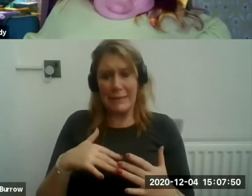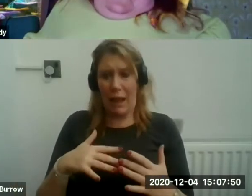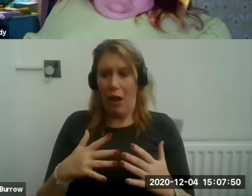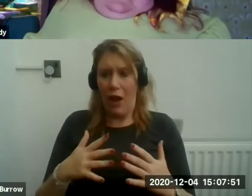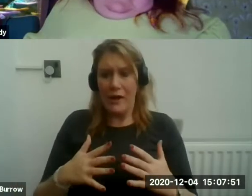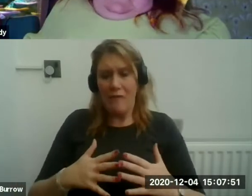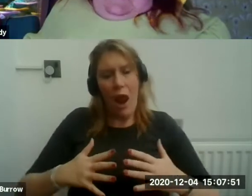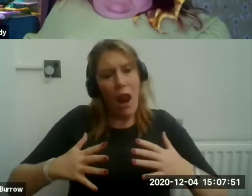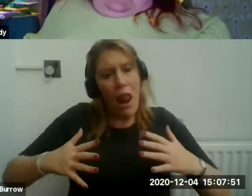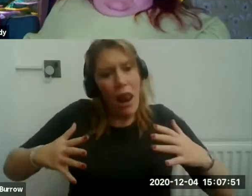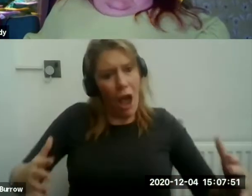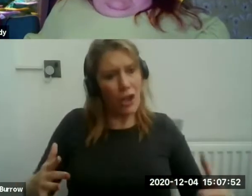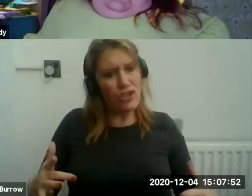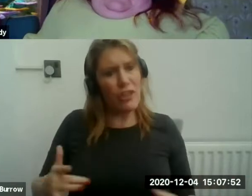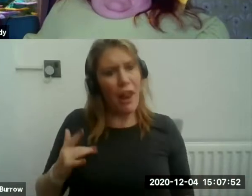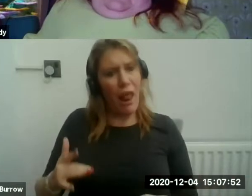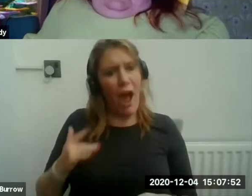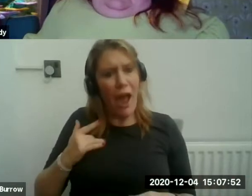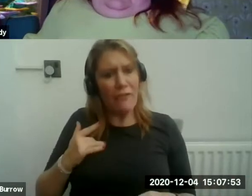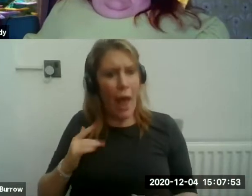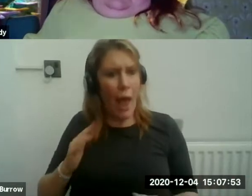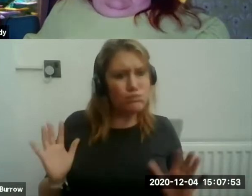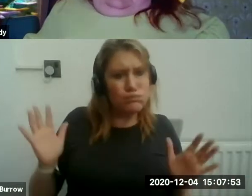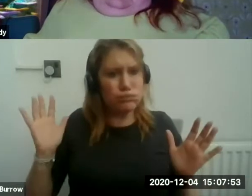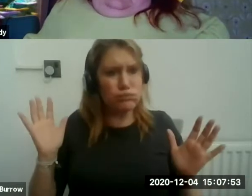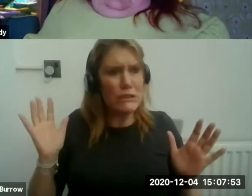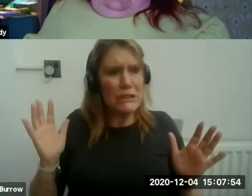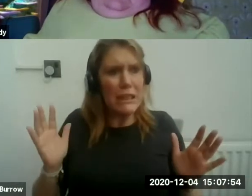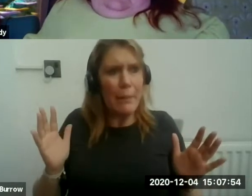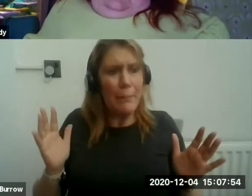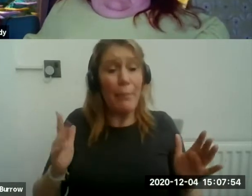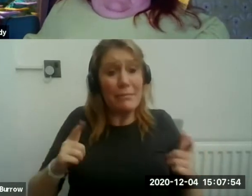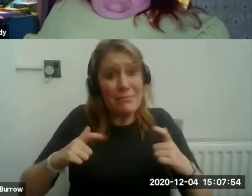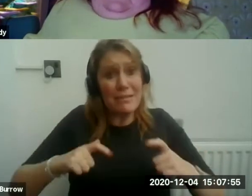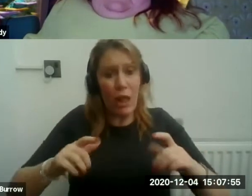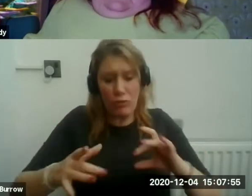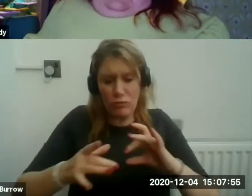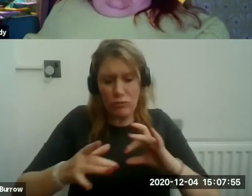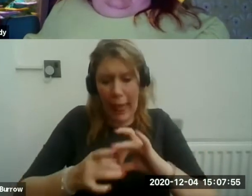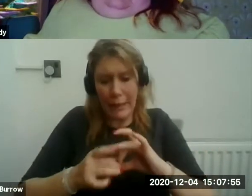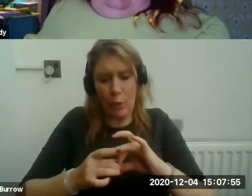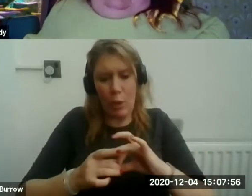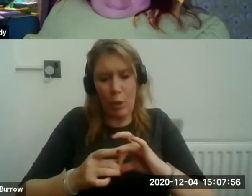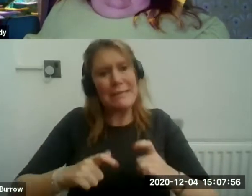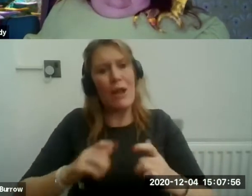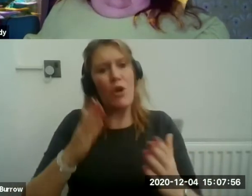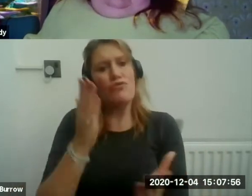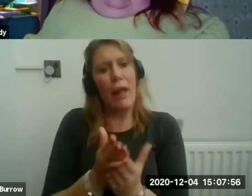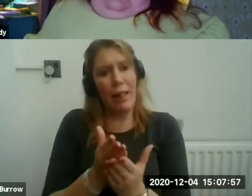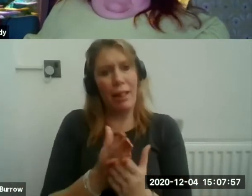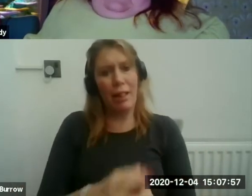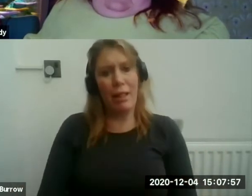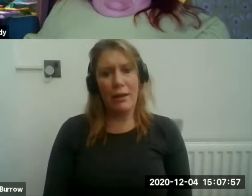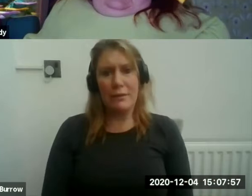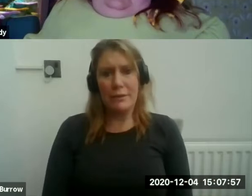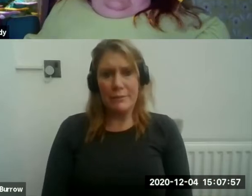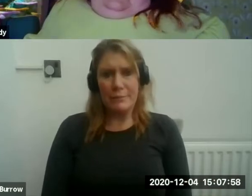some ways, whilst still being relatable and real. And so there were quite a few